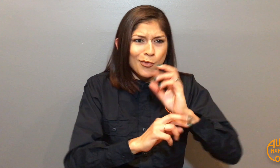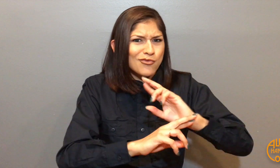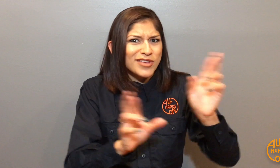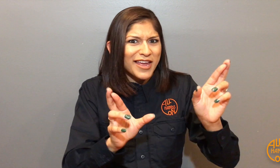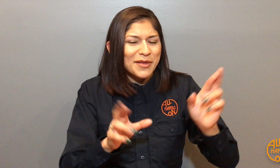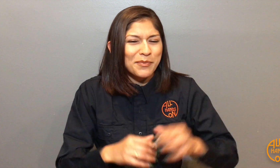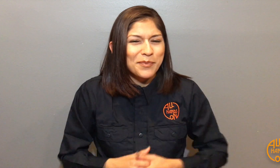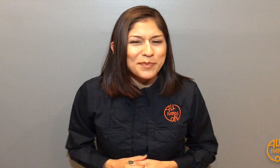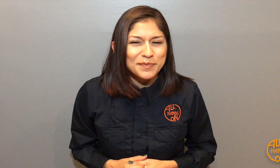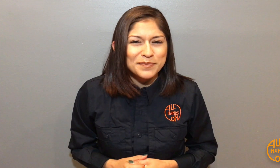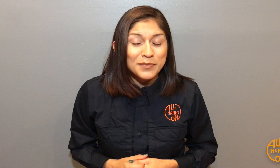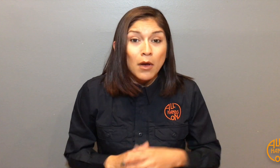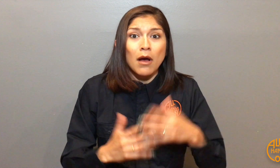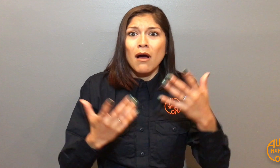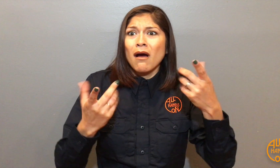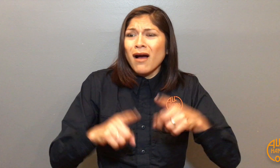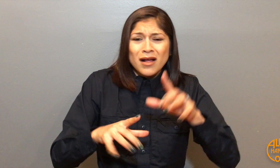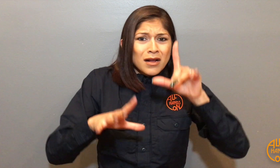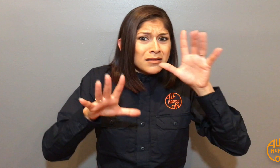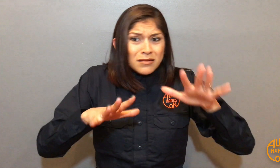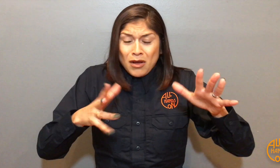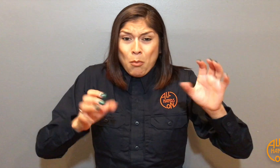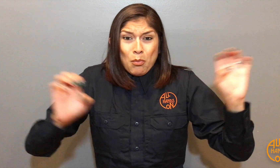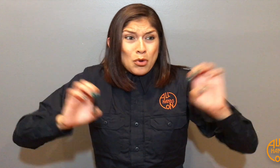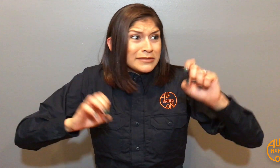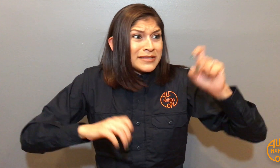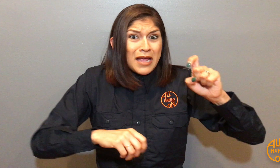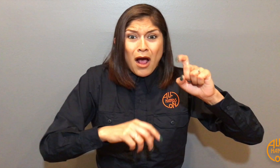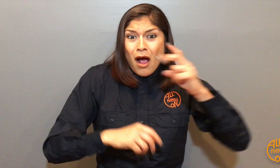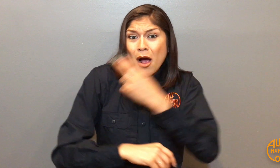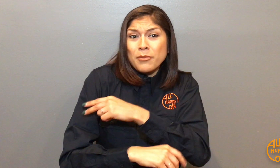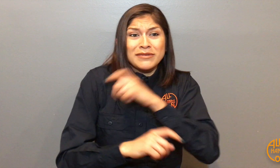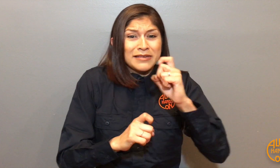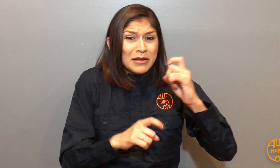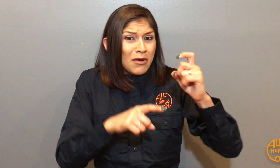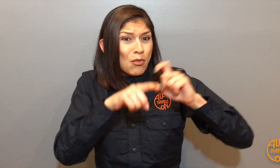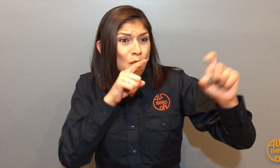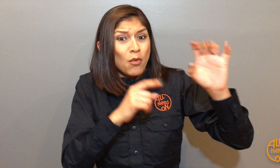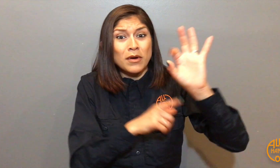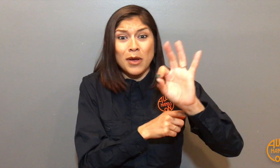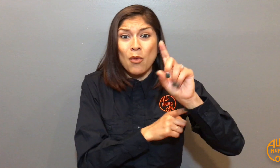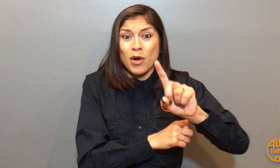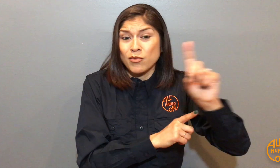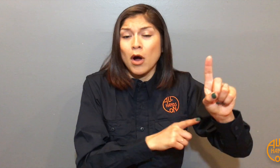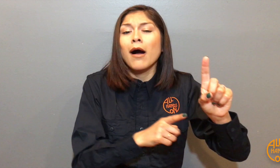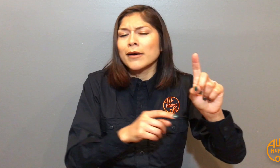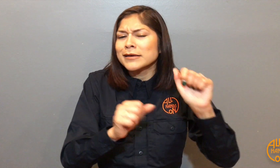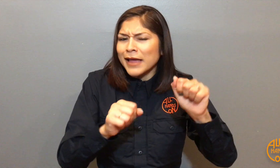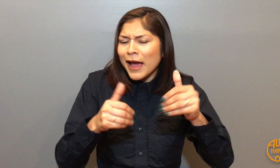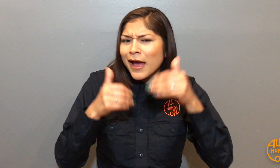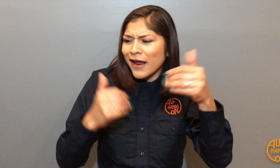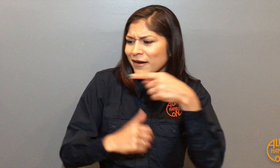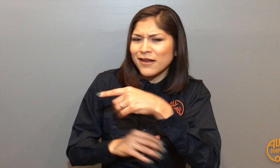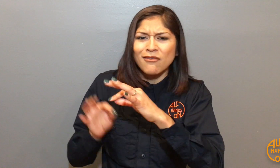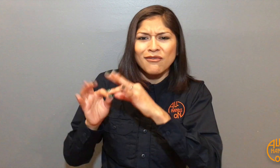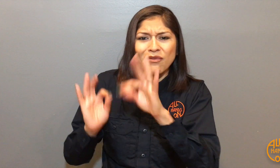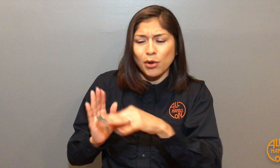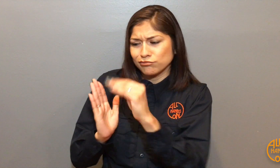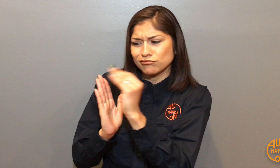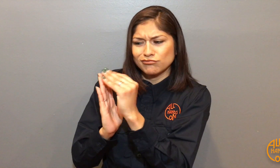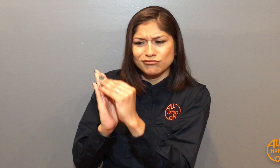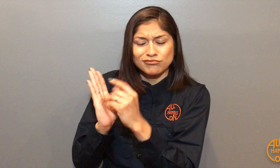you'll have it ready in an emergency whenever you call 9-1-1